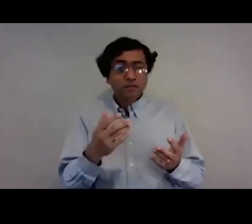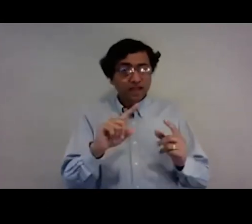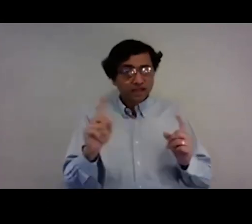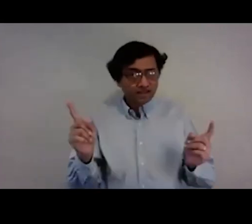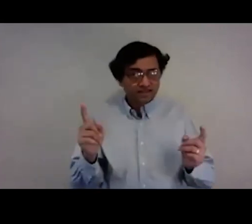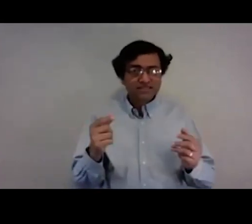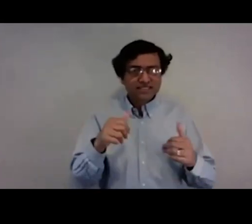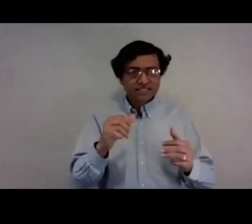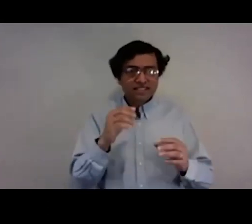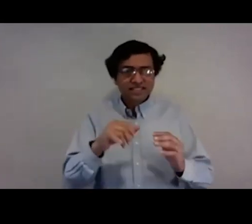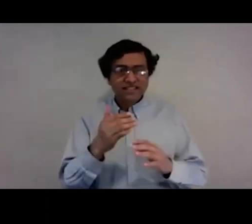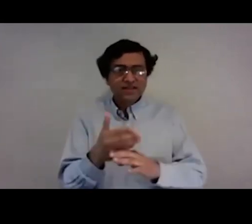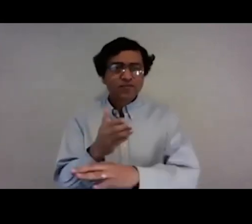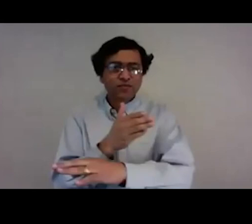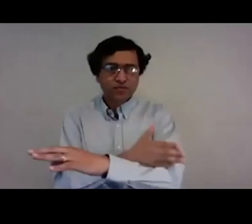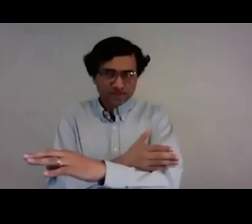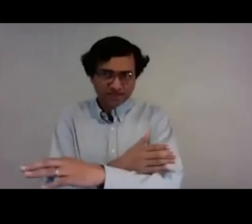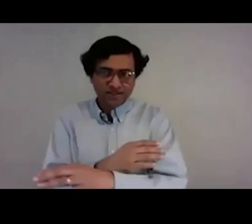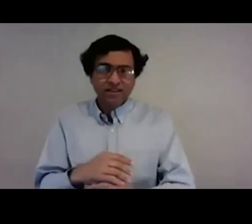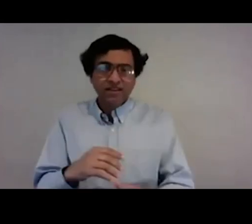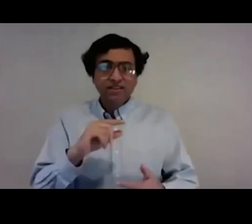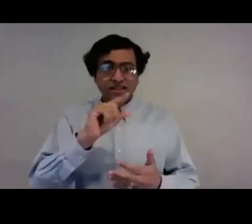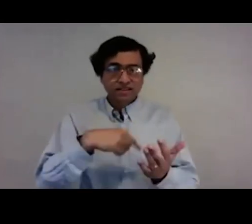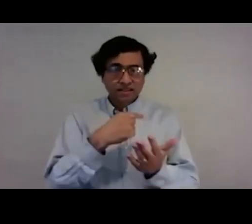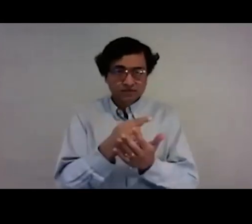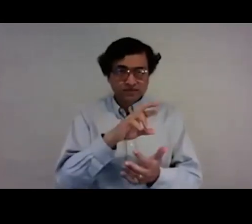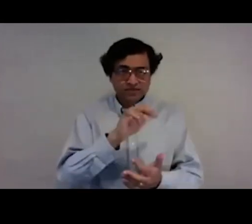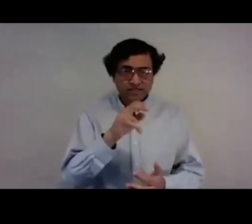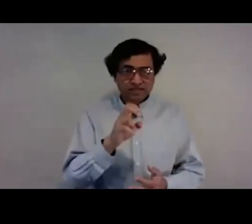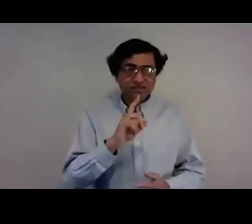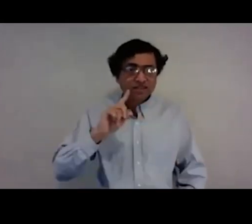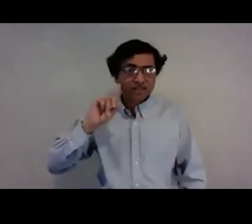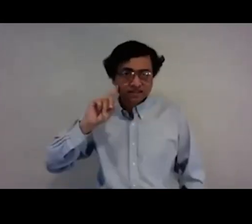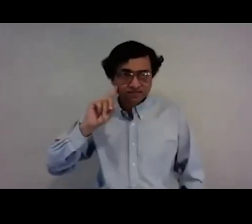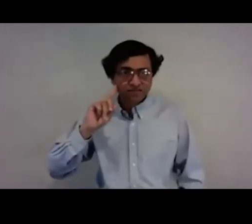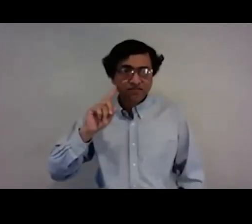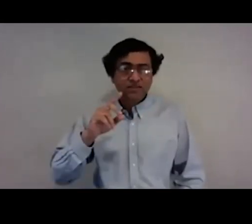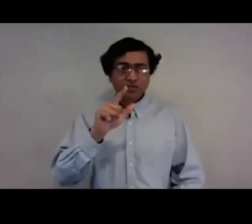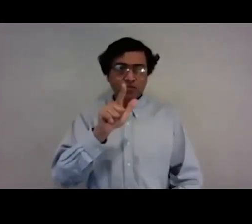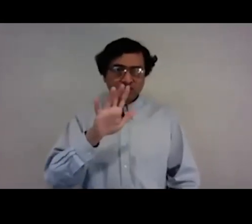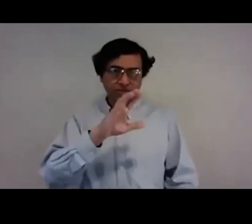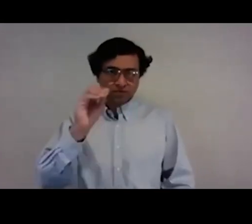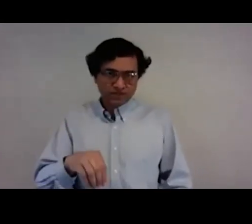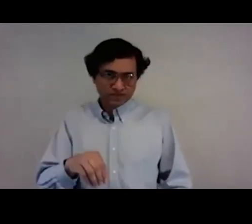deaf students, are open to deaf students. But of course there is work to do.